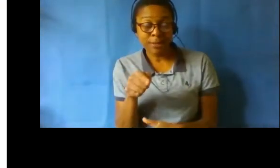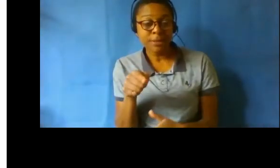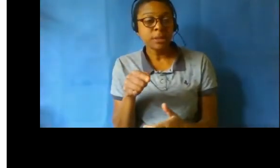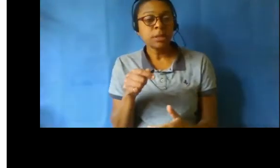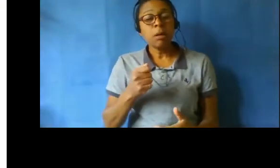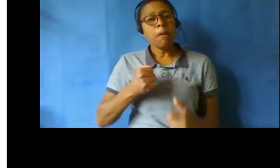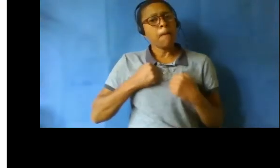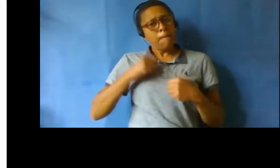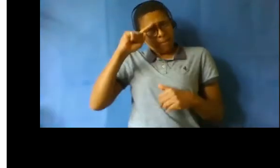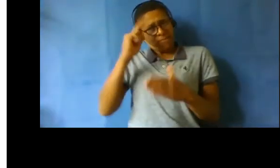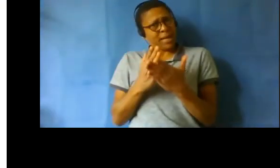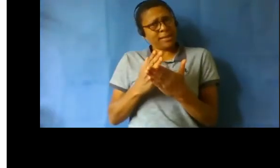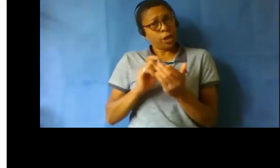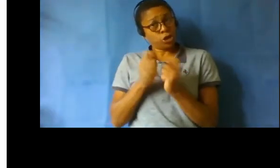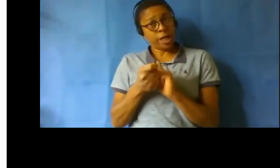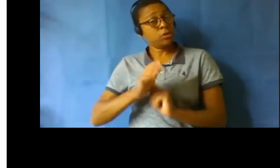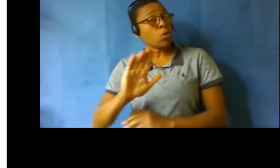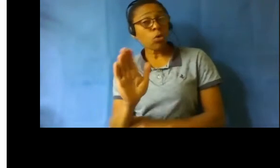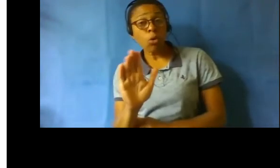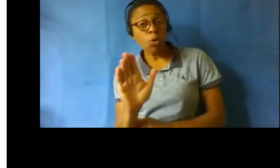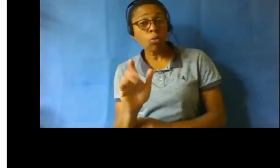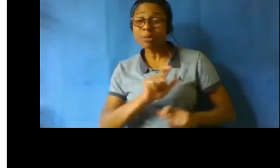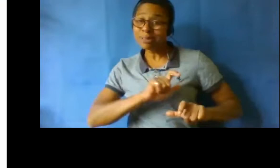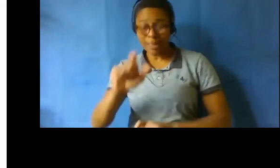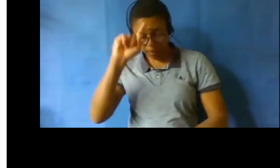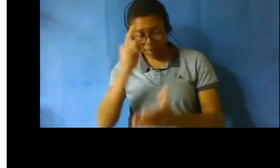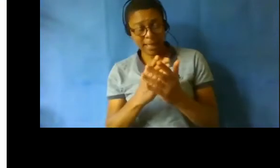I still get hope and comfort from the word